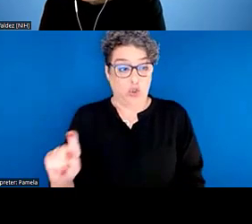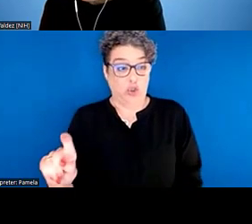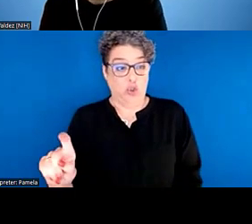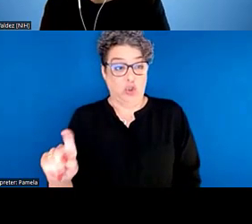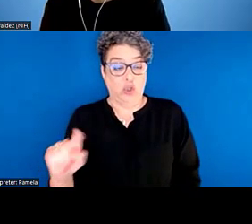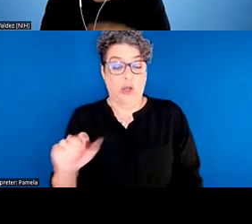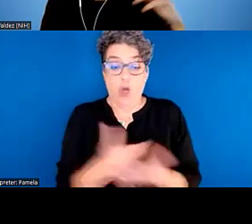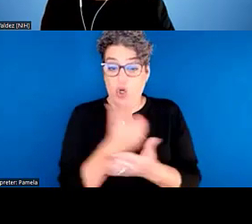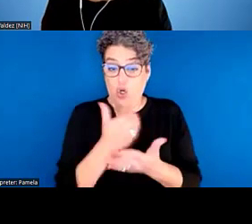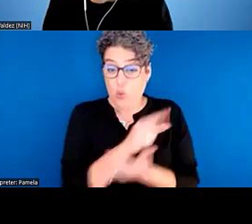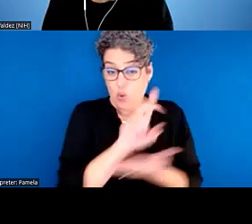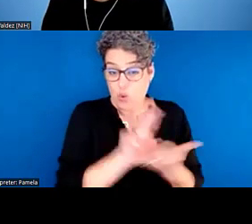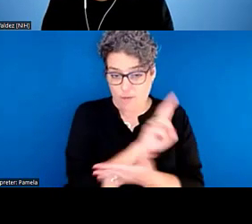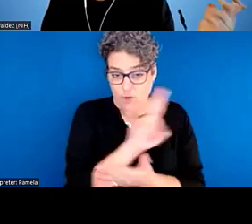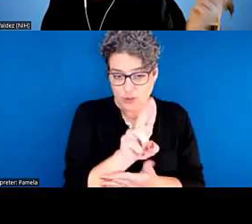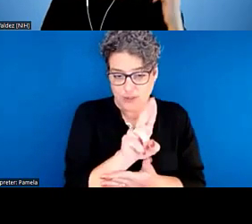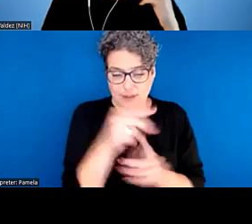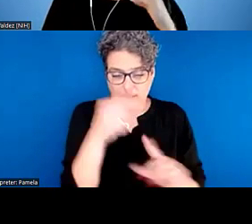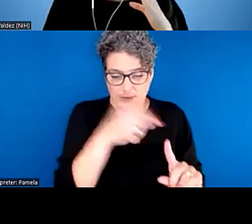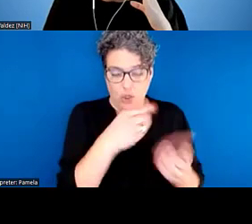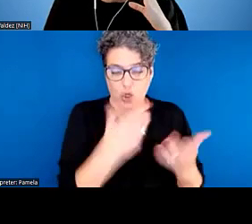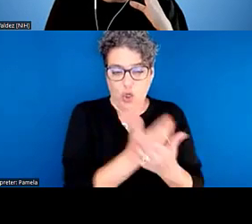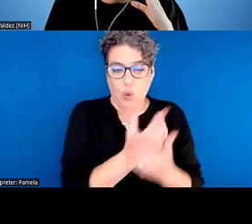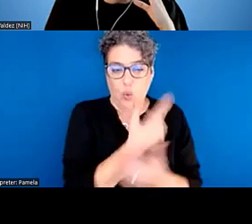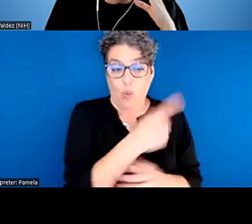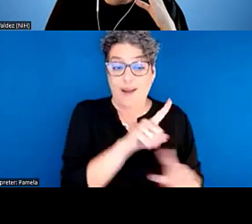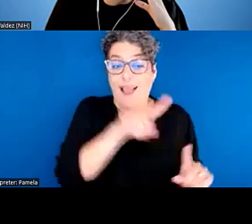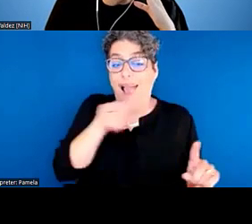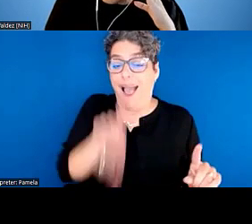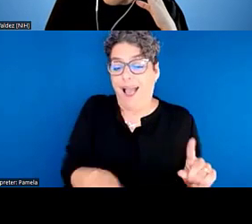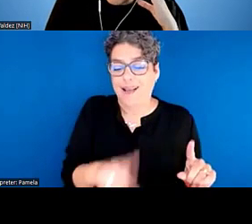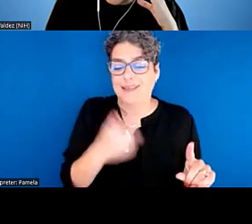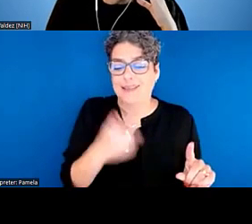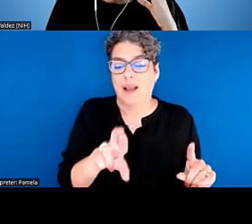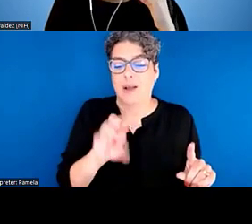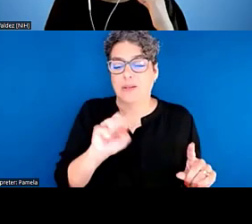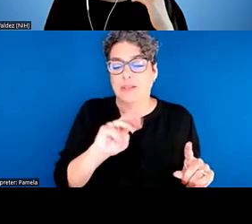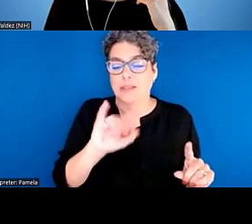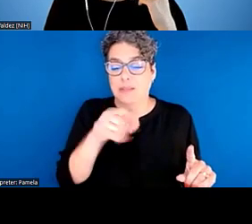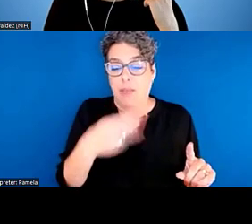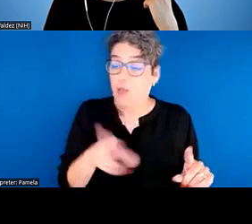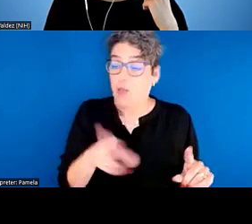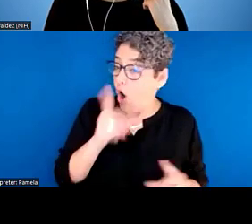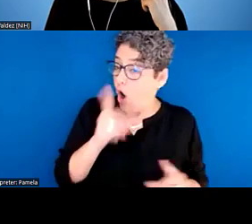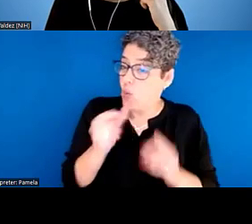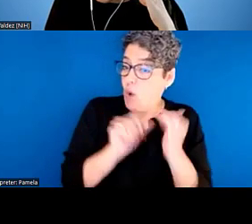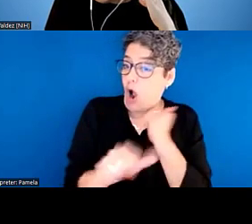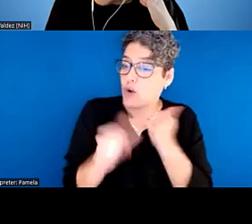so university two, ask Dr. Smith if he's cry under investigation or if his former institution made findings